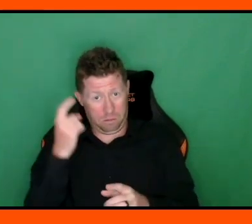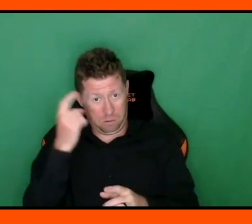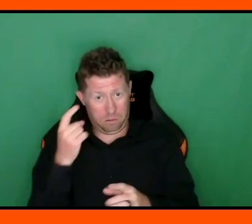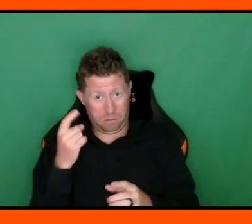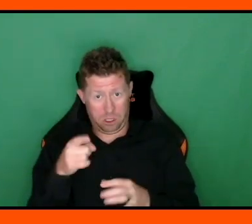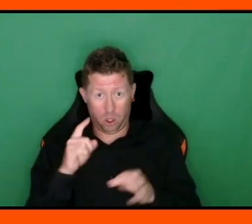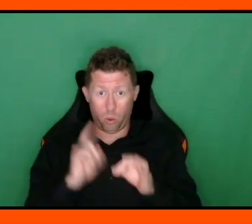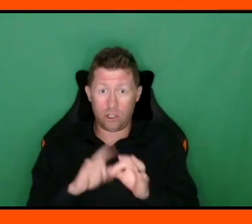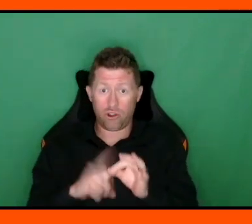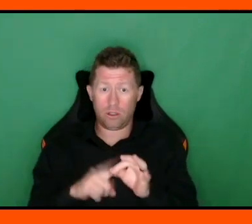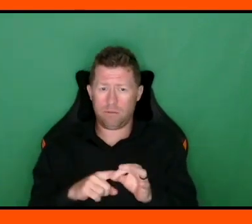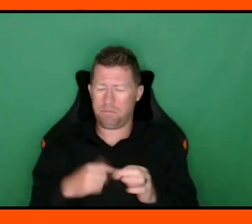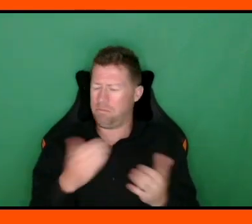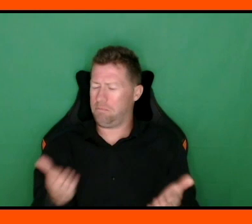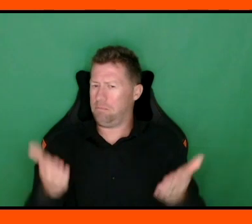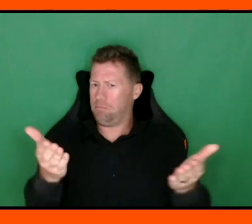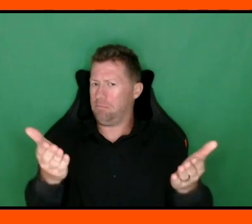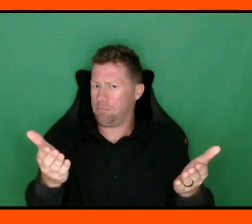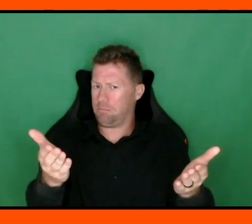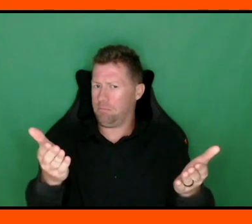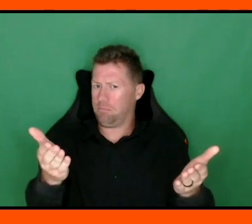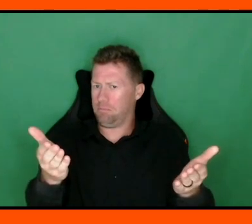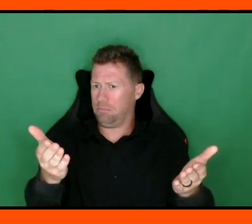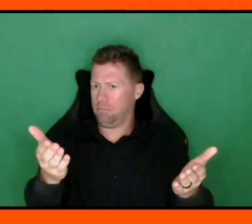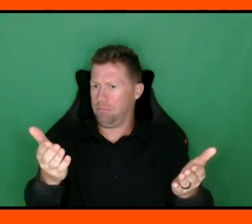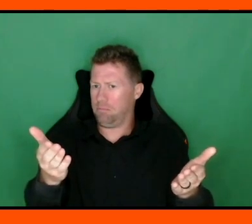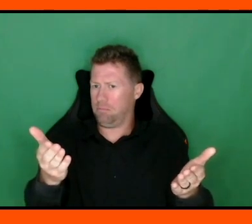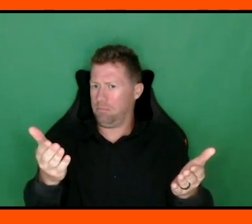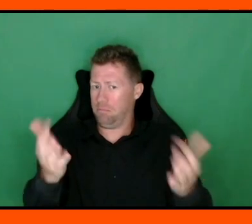I’ll let you decide who would like to contemplate the response to that.